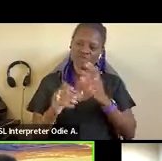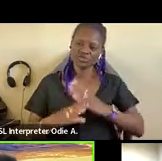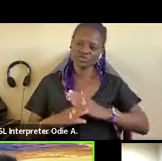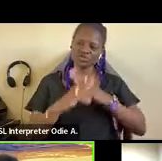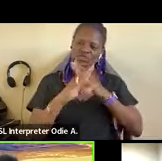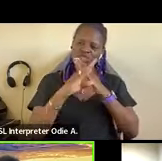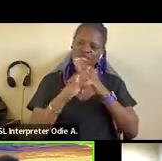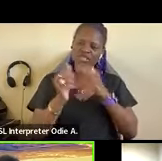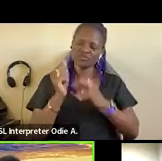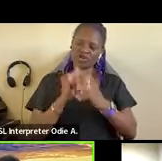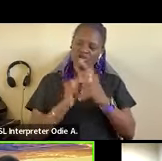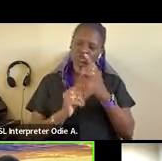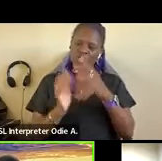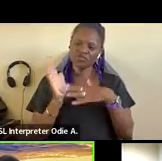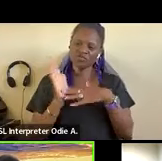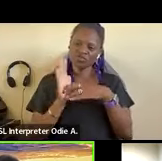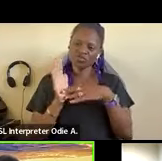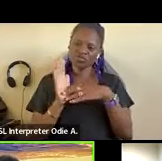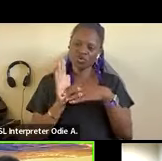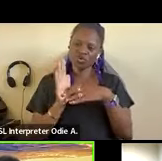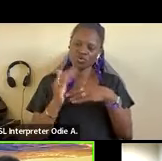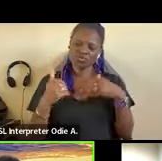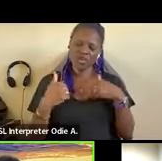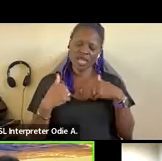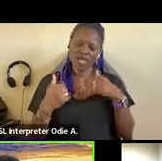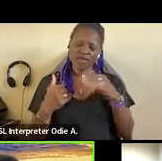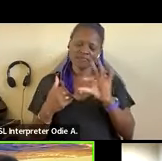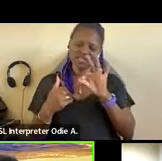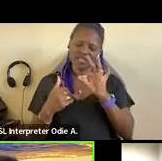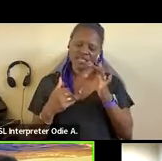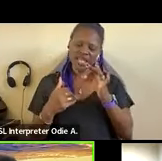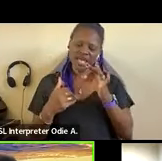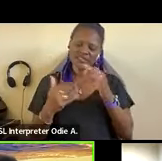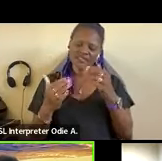We have the 9th highest vaccine rate among the 58 counties, which is a testament to